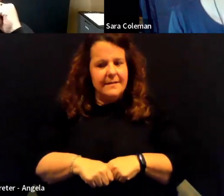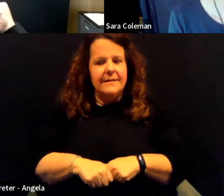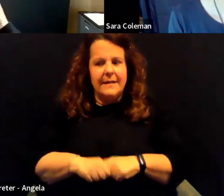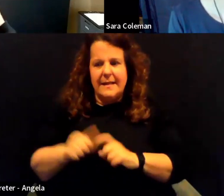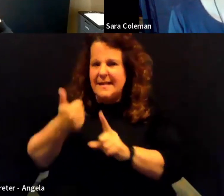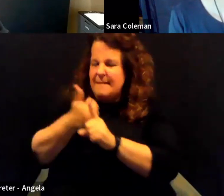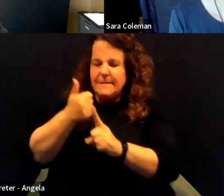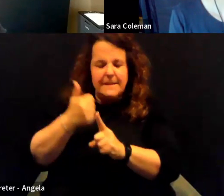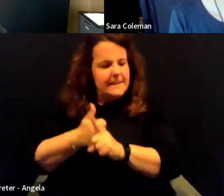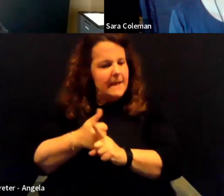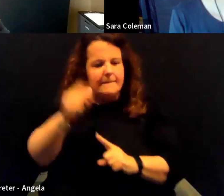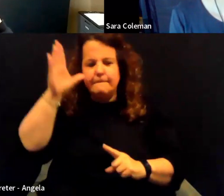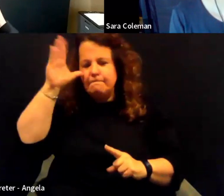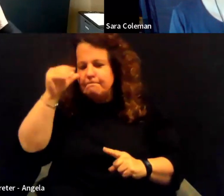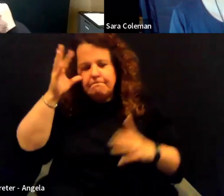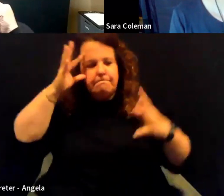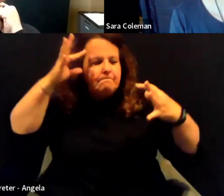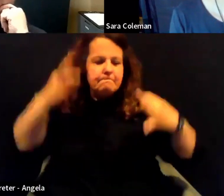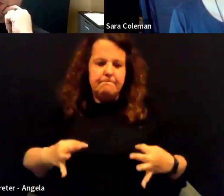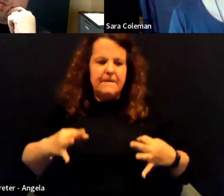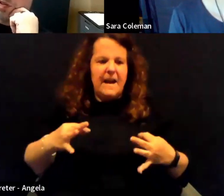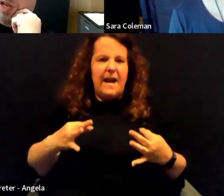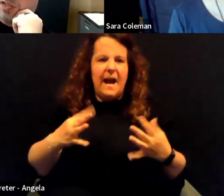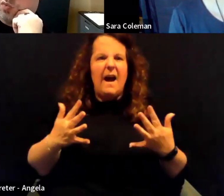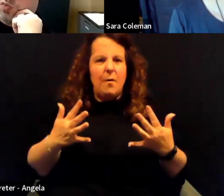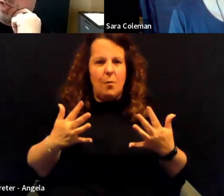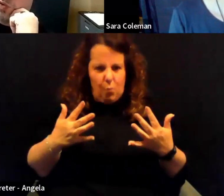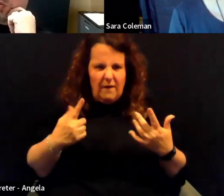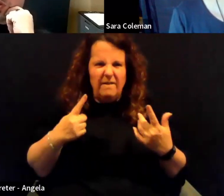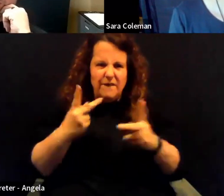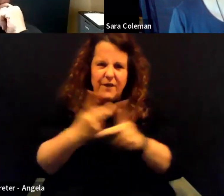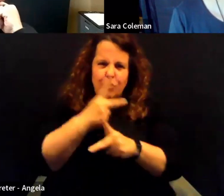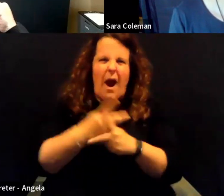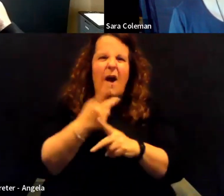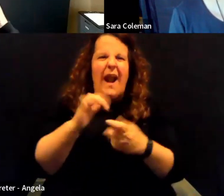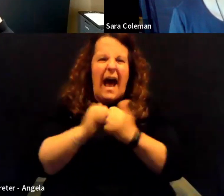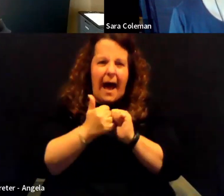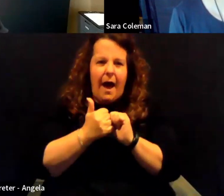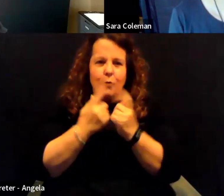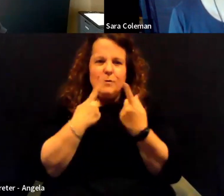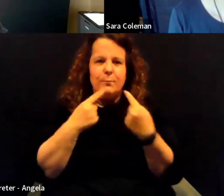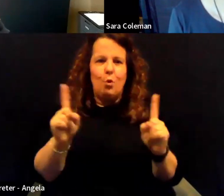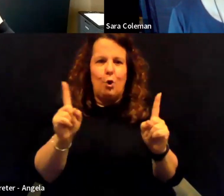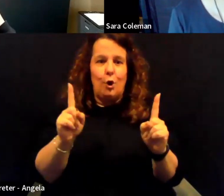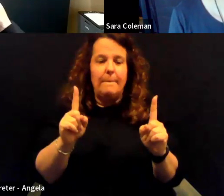because it's what, it's what they want, right? And that is what's giving them the drive,